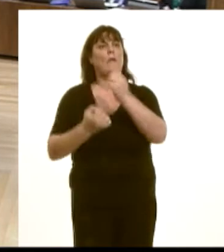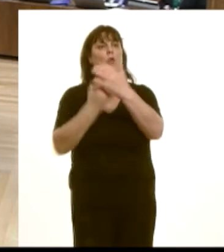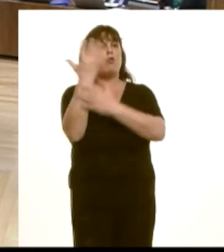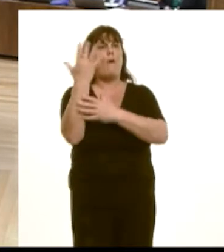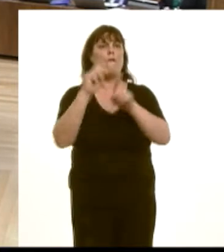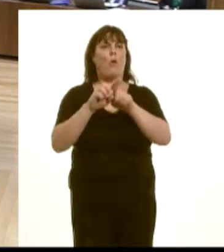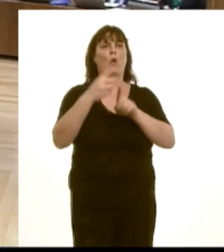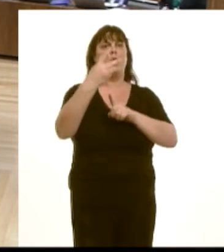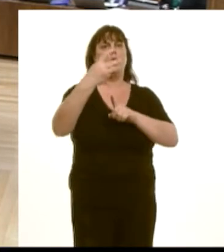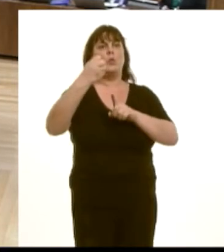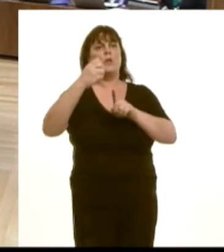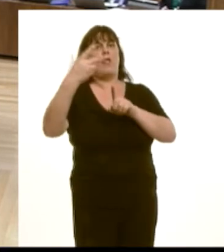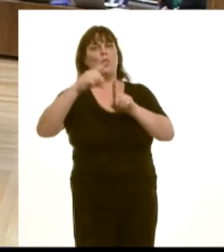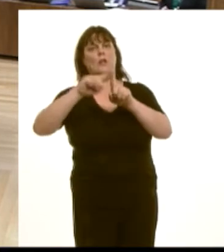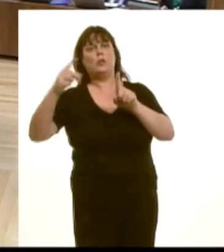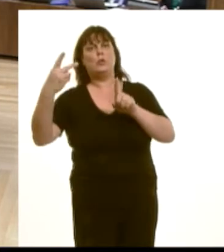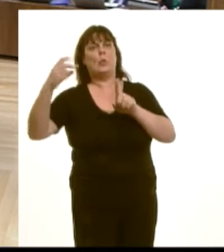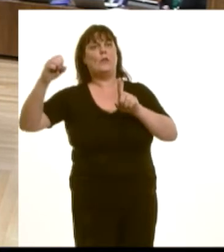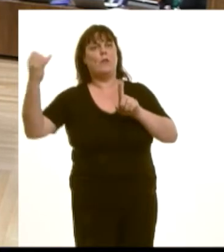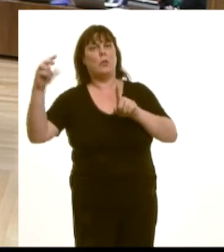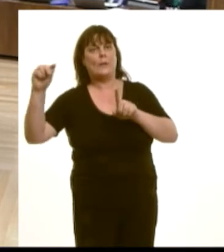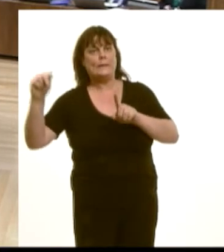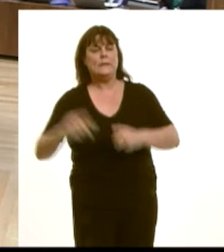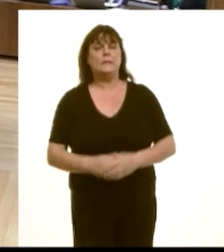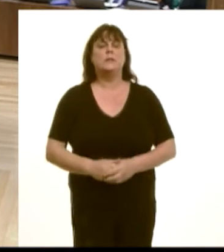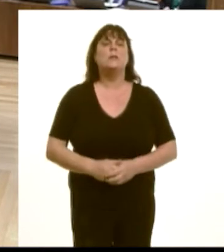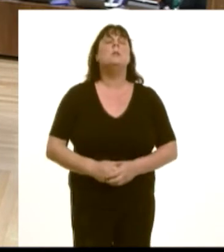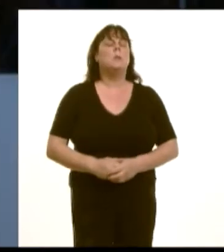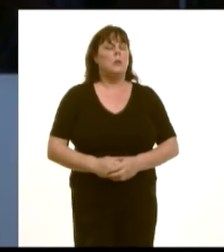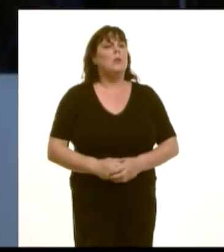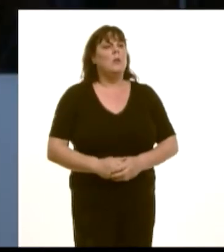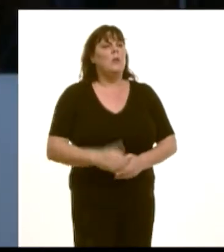Byron Davies: At the beginning of this month, I tabled two written questions to the Minister